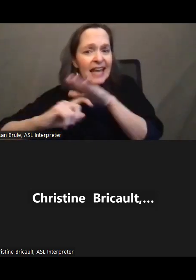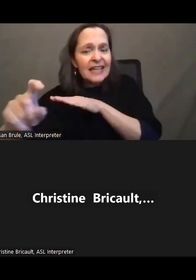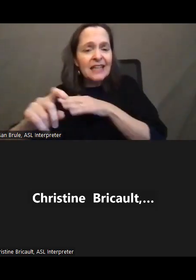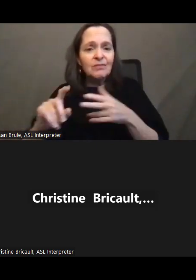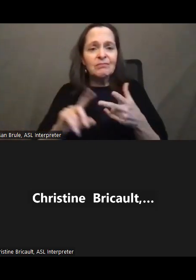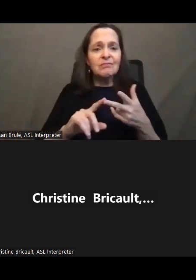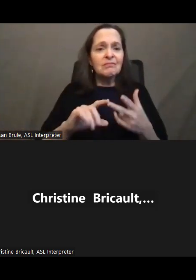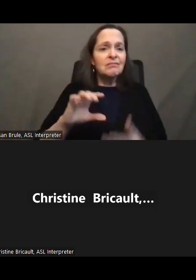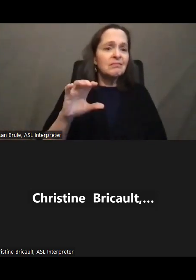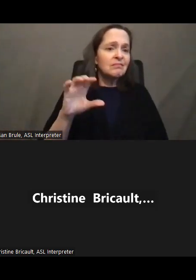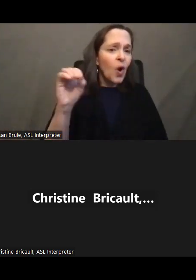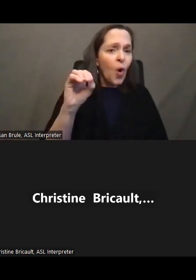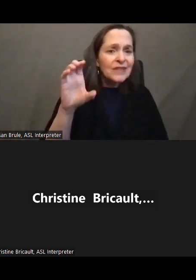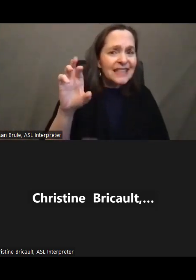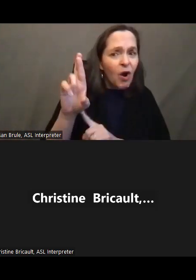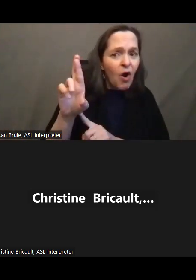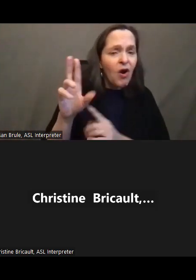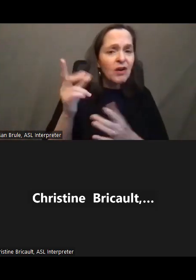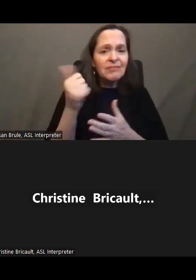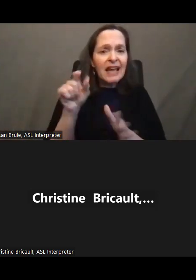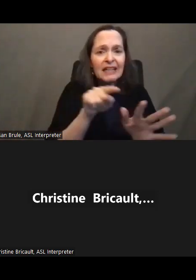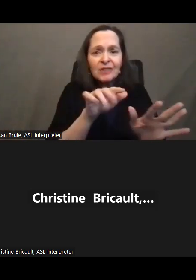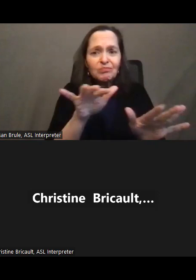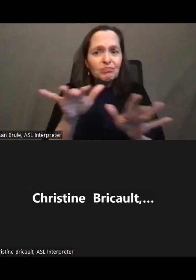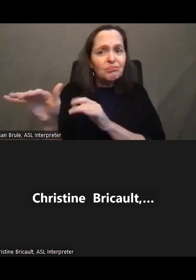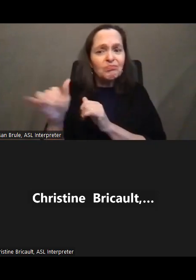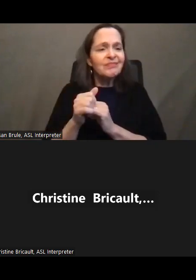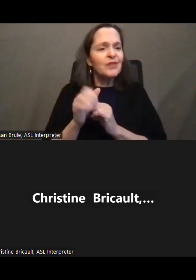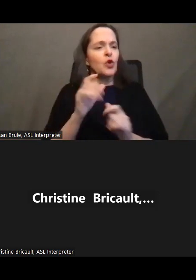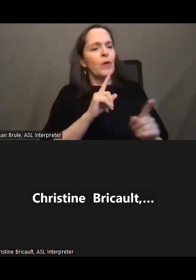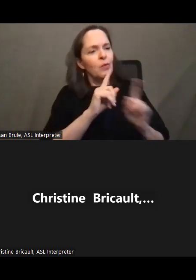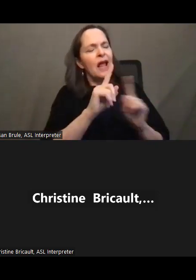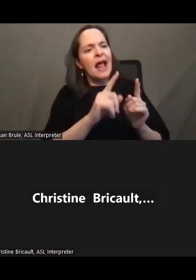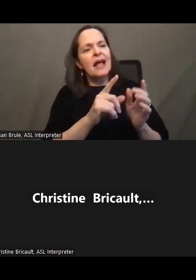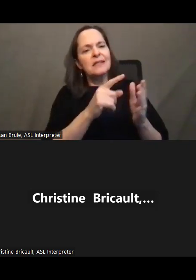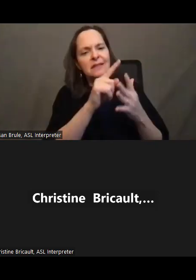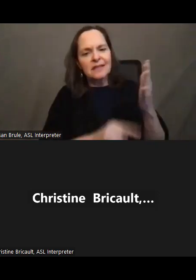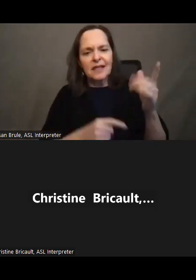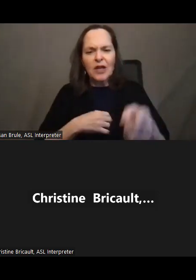Good ideas. We've got people mentioning screen readers and magnifiers.